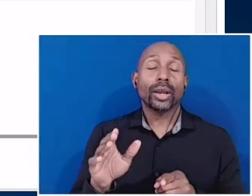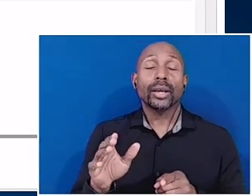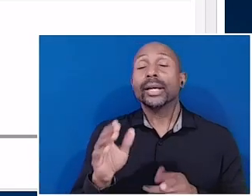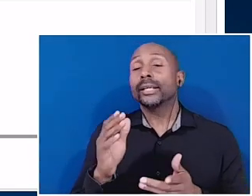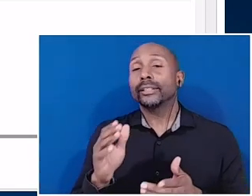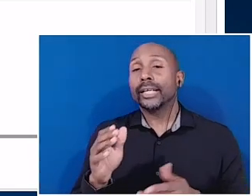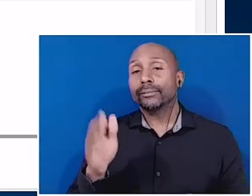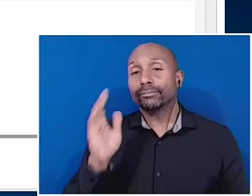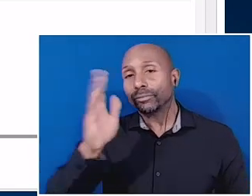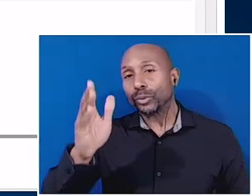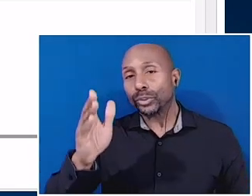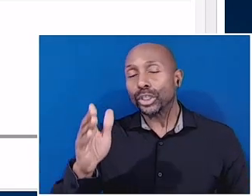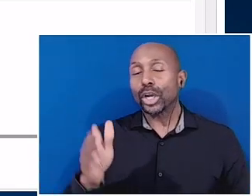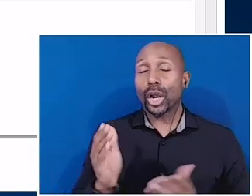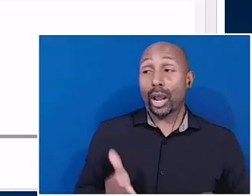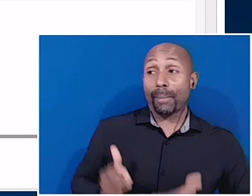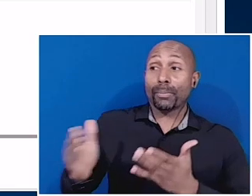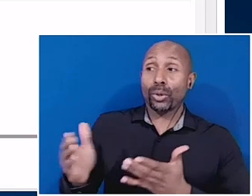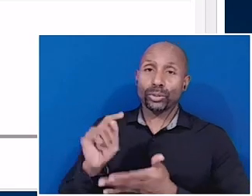Alright, I don't see any more hands, Herman.